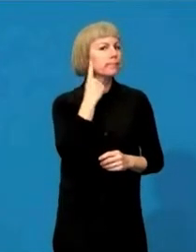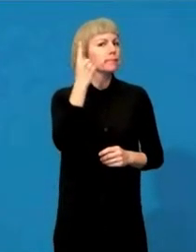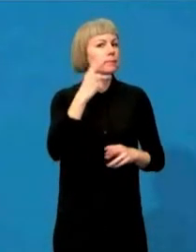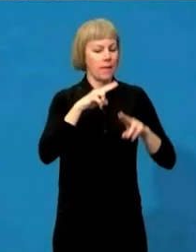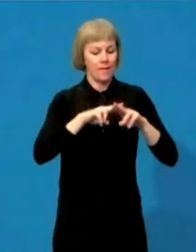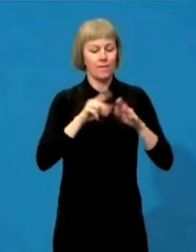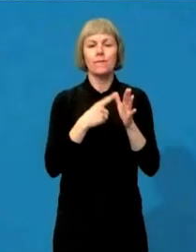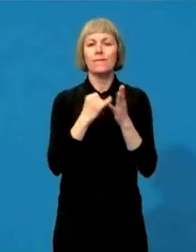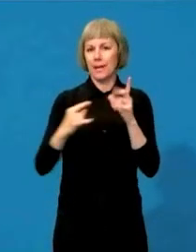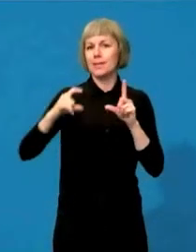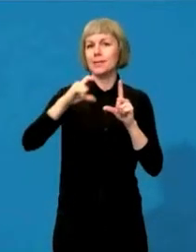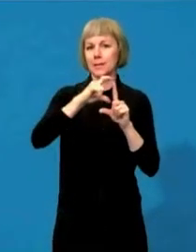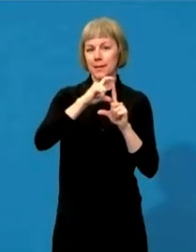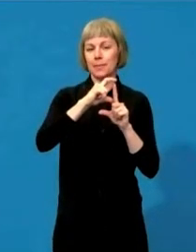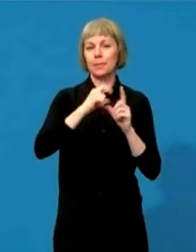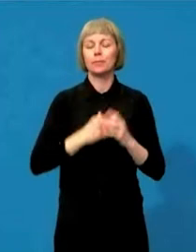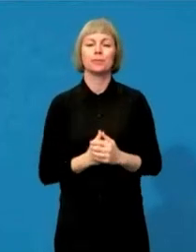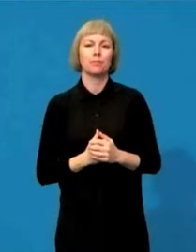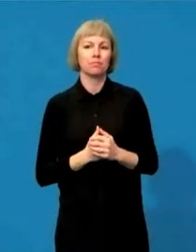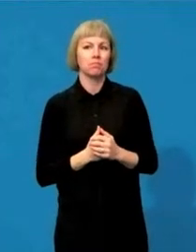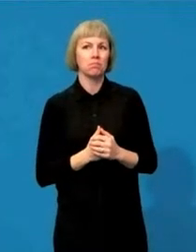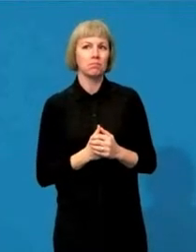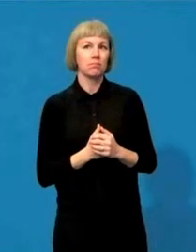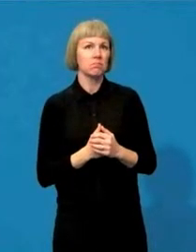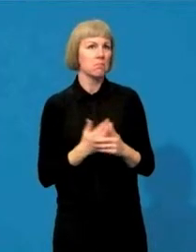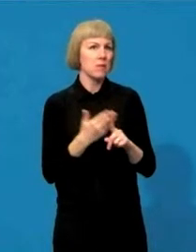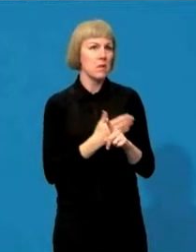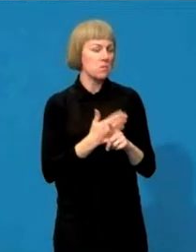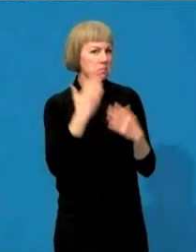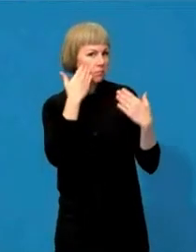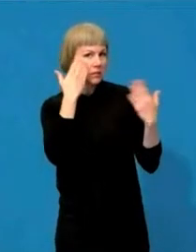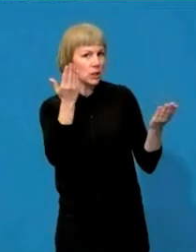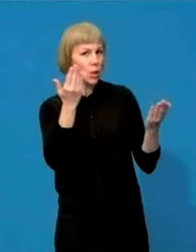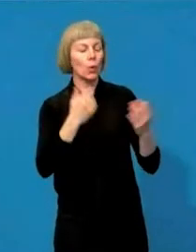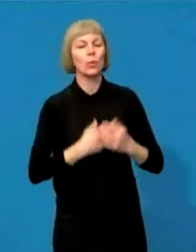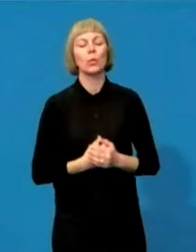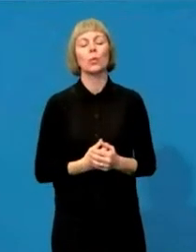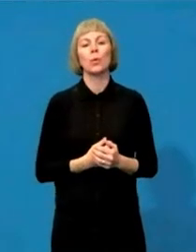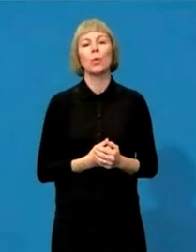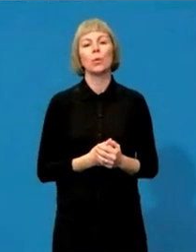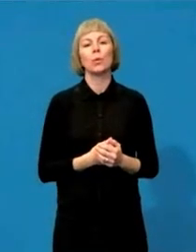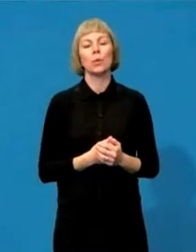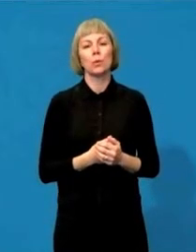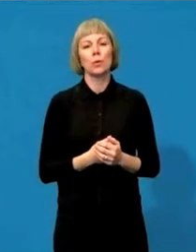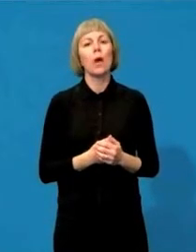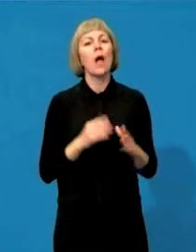the whole, you know, FASD was when I went to - I went to - for a professional